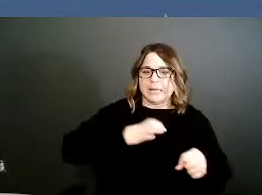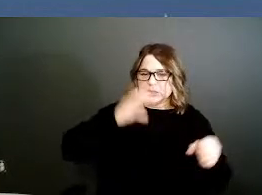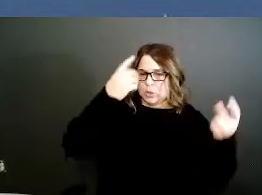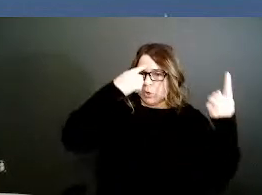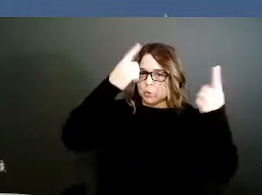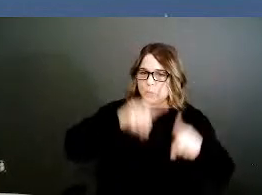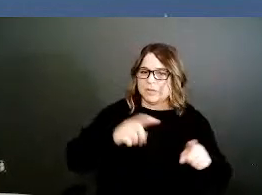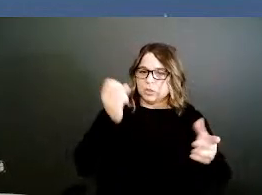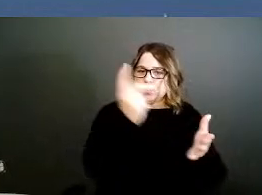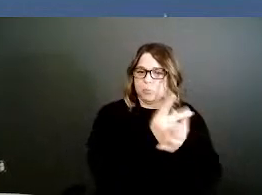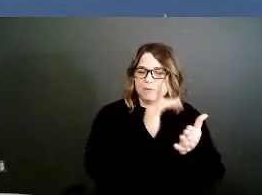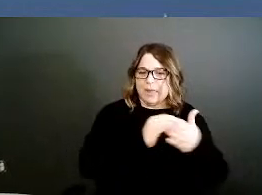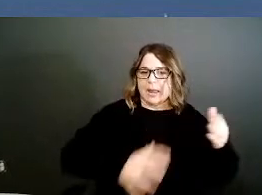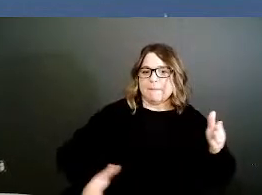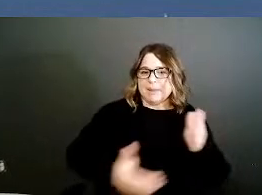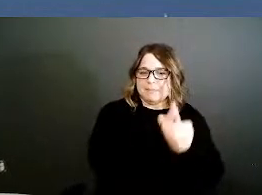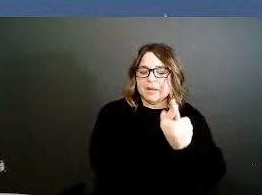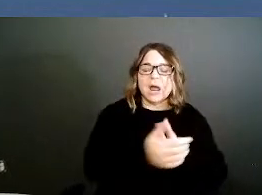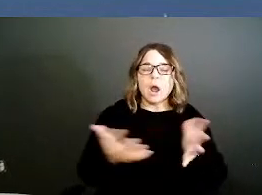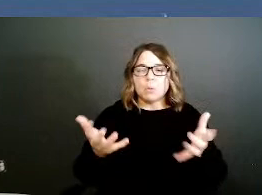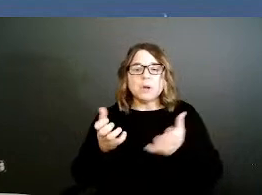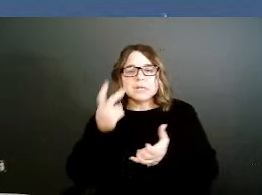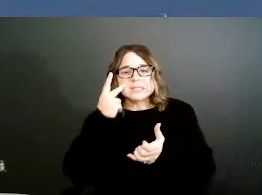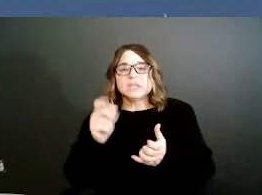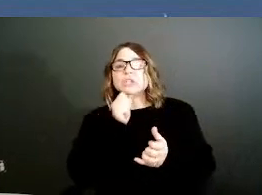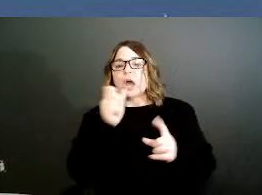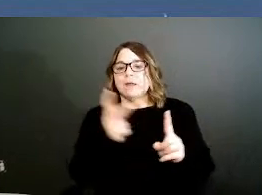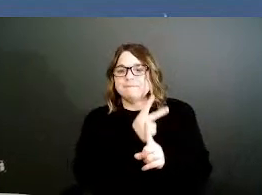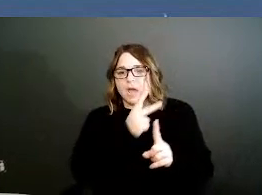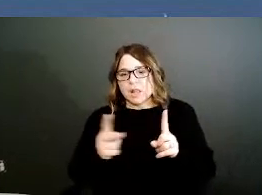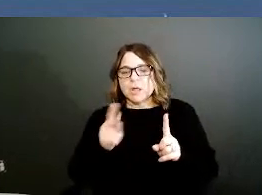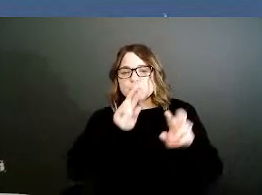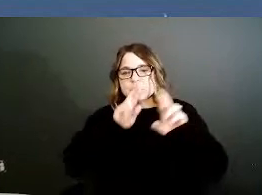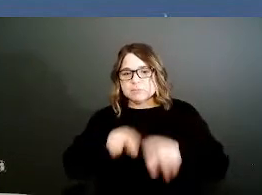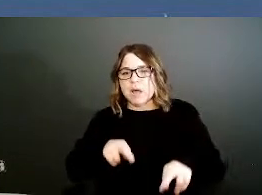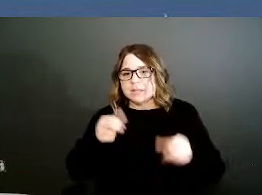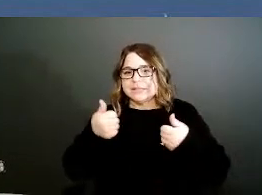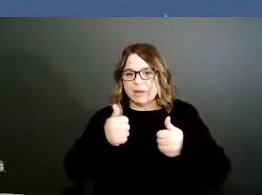I'D LIKE TO SEE AS MANY NONVIOLENT RESPONSE EFFORTS AS POSSIBLE, TRAFFIC ENFORCEMENT